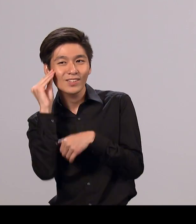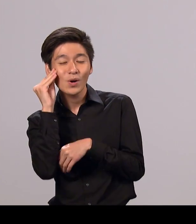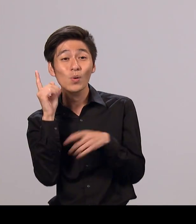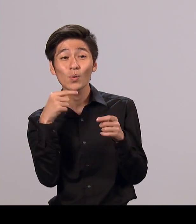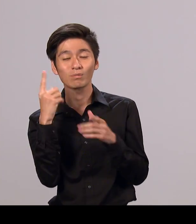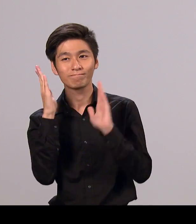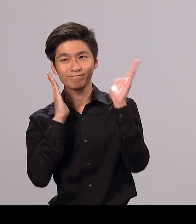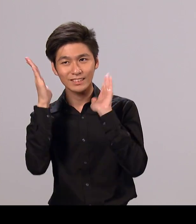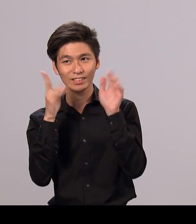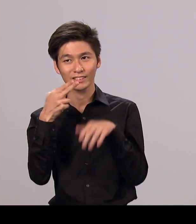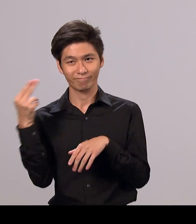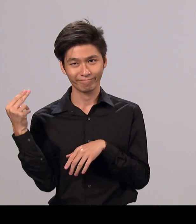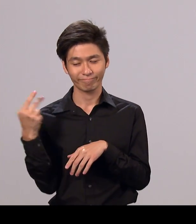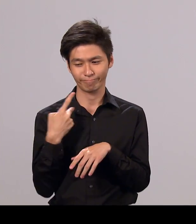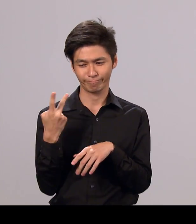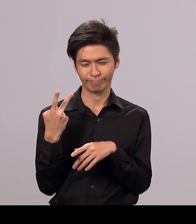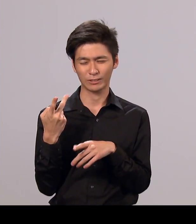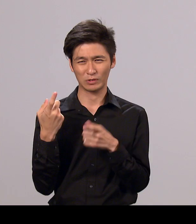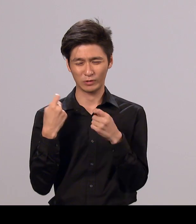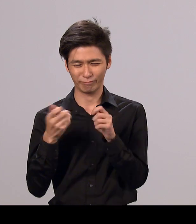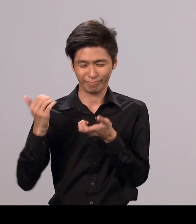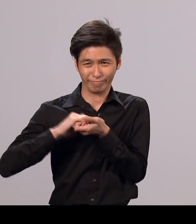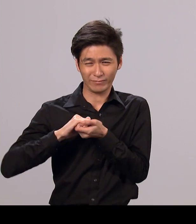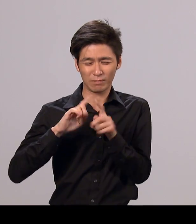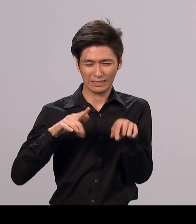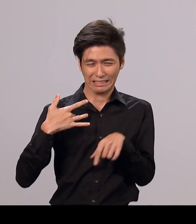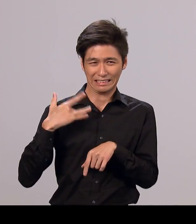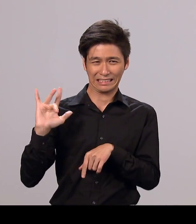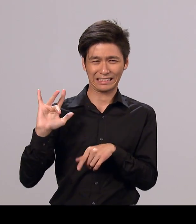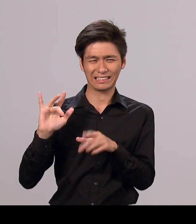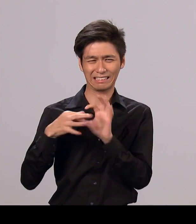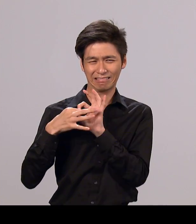We work hard to build up our ties with them, but these are sensitive and complex relationships.